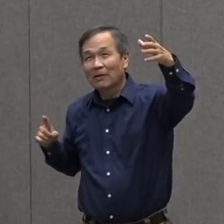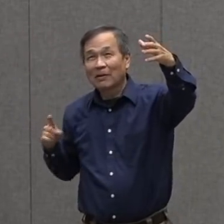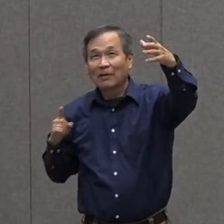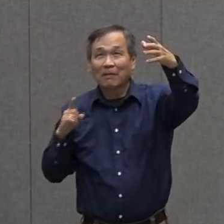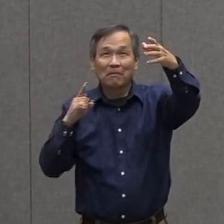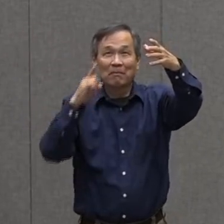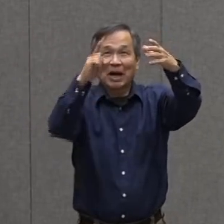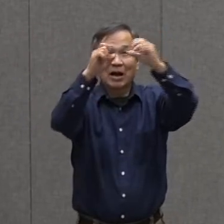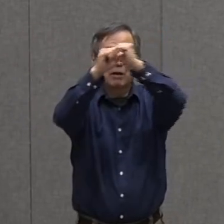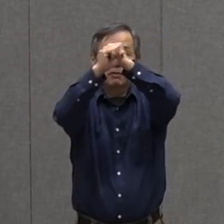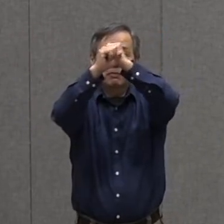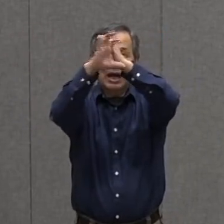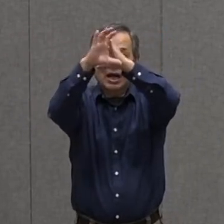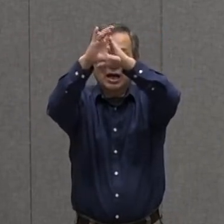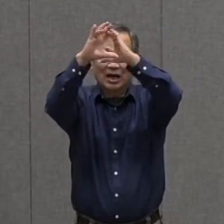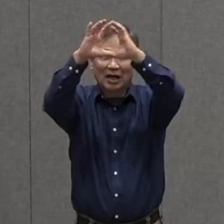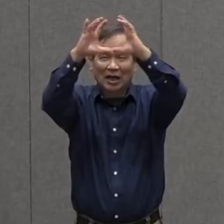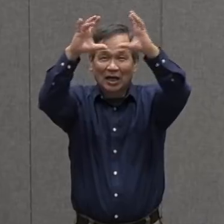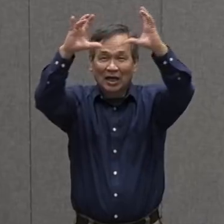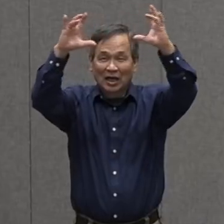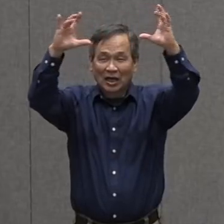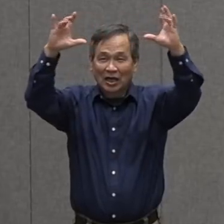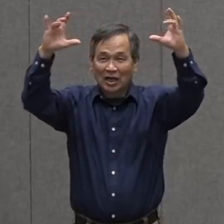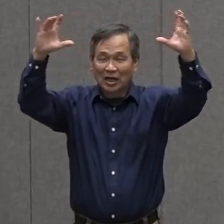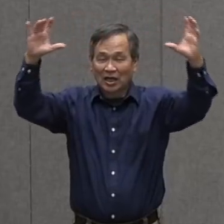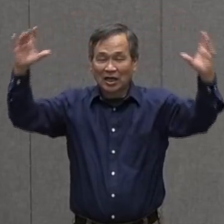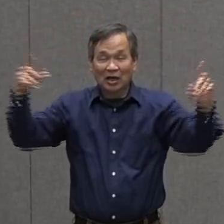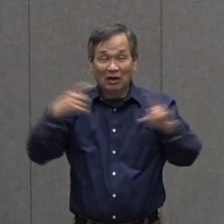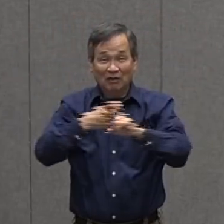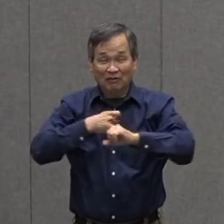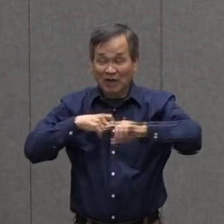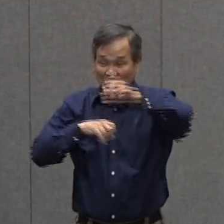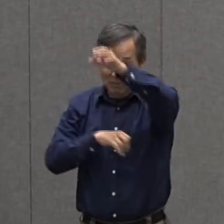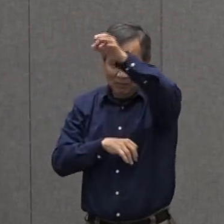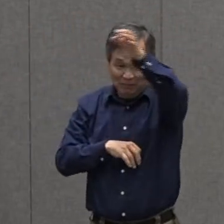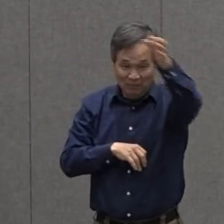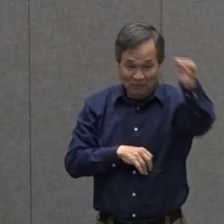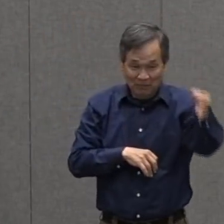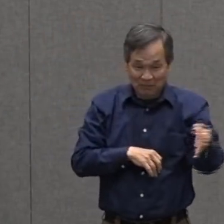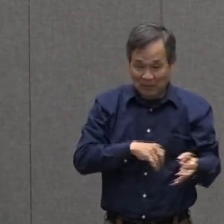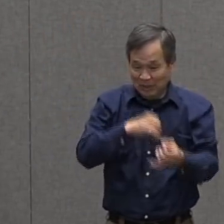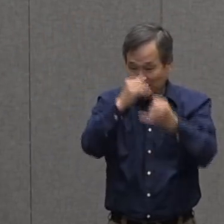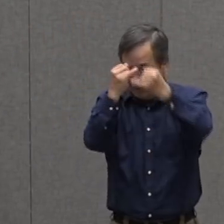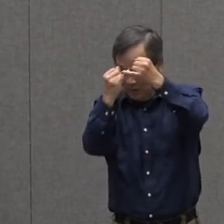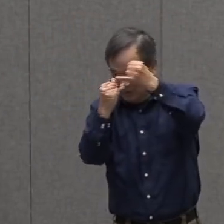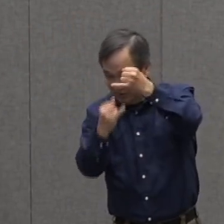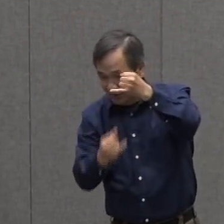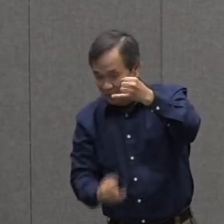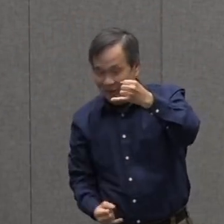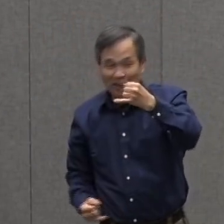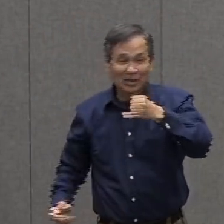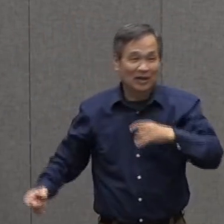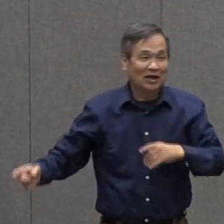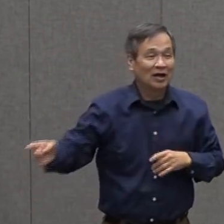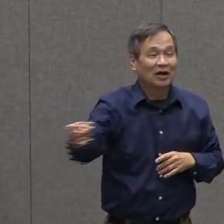"A shot from the bow so long and strong "and strung with a string, a leather thong